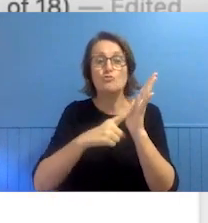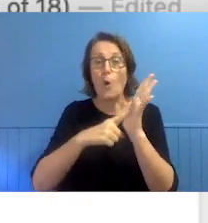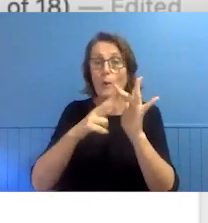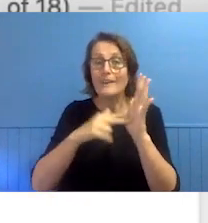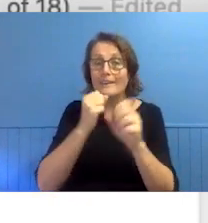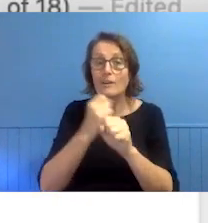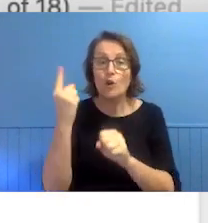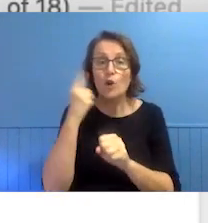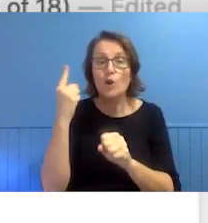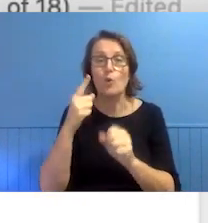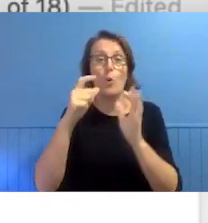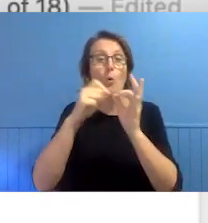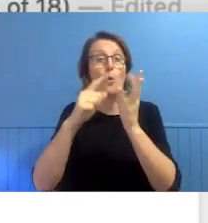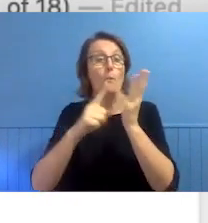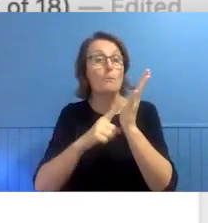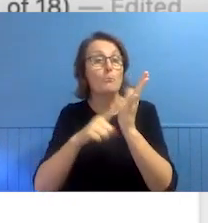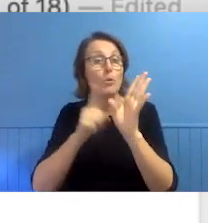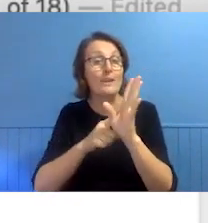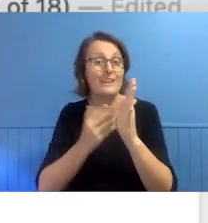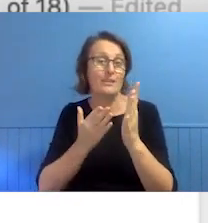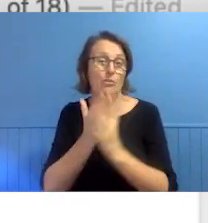social loafing, which you can look up. And other delights we don't have